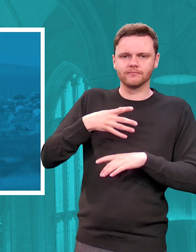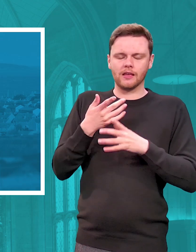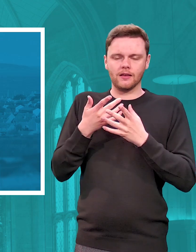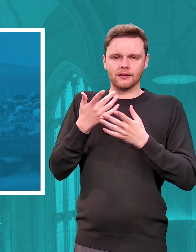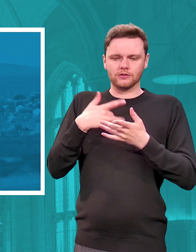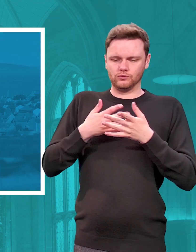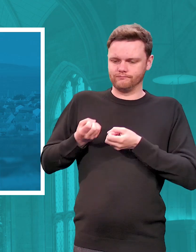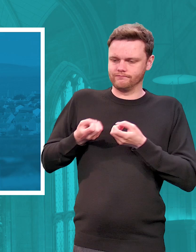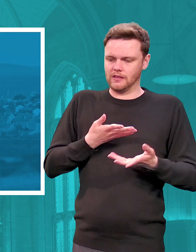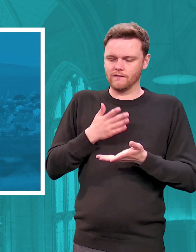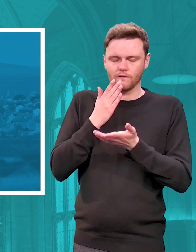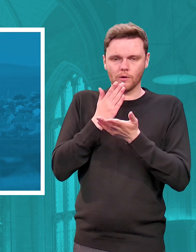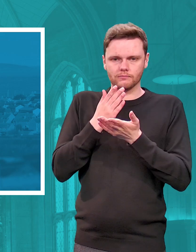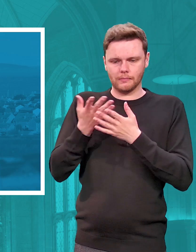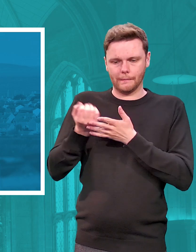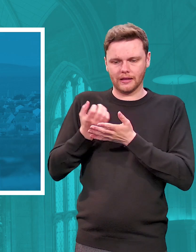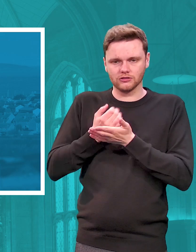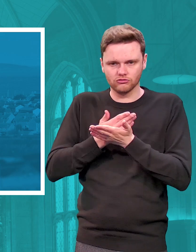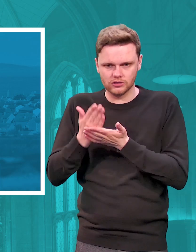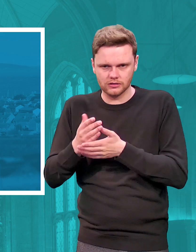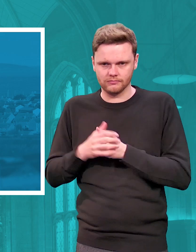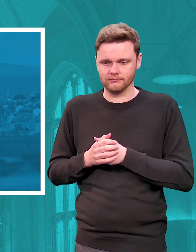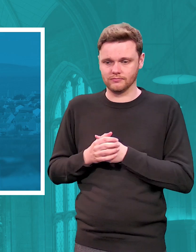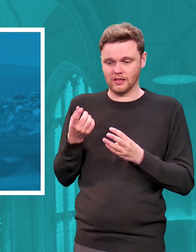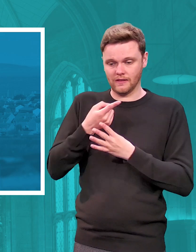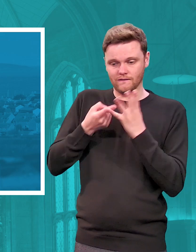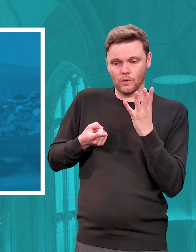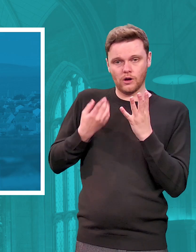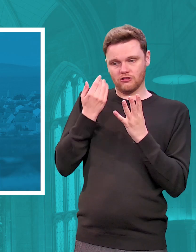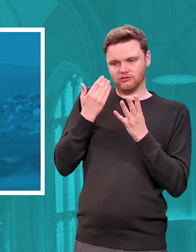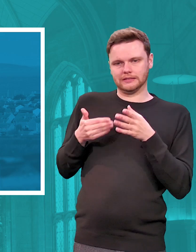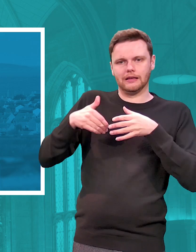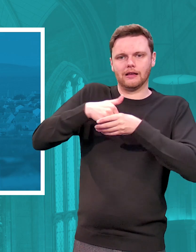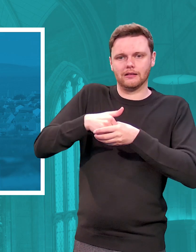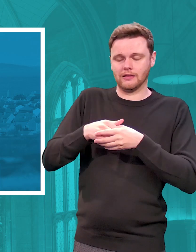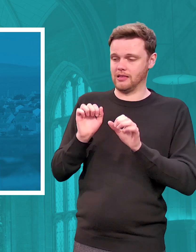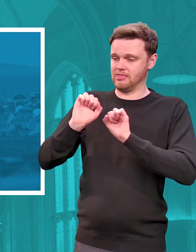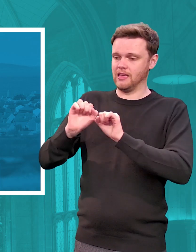The most recent Anne-Marie, Stuart, John and Ian with their deep and varied career experiences